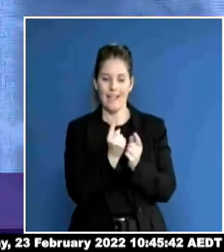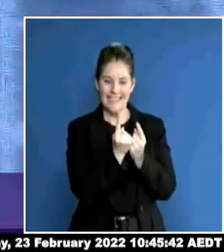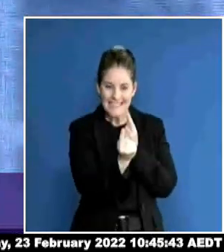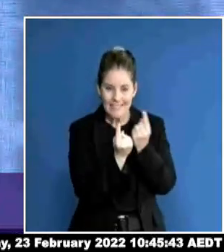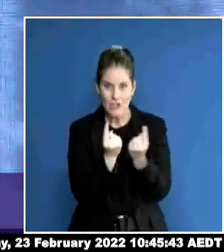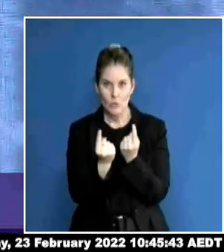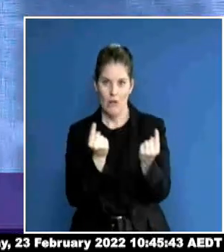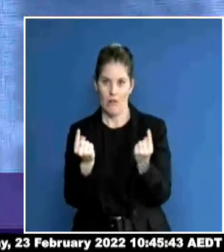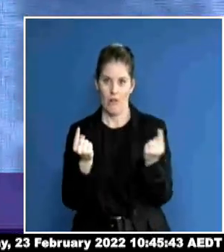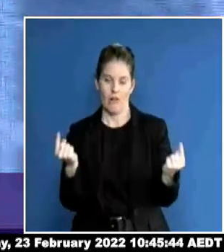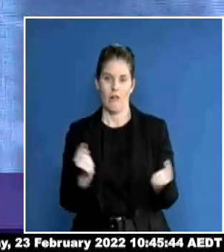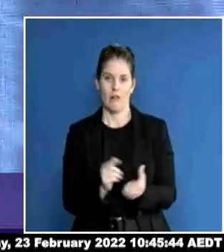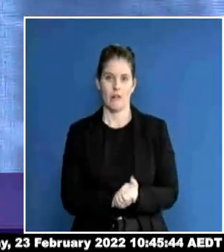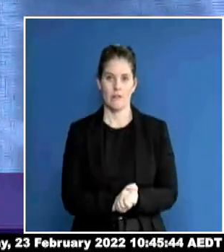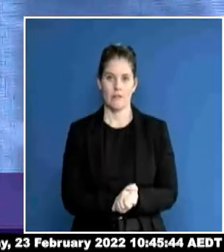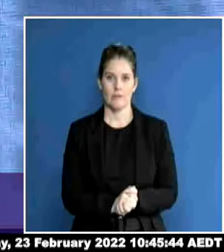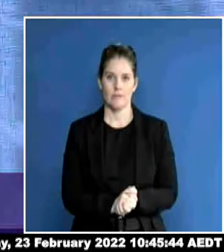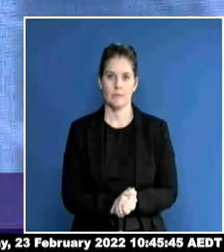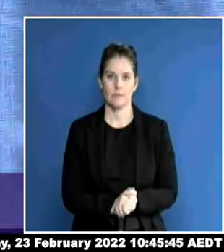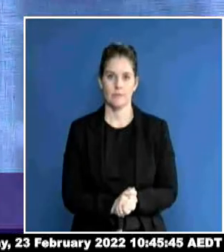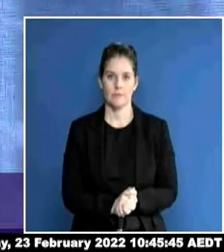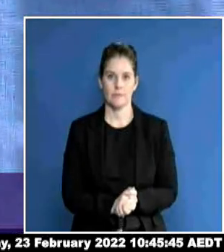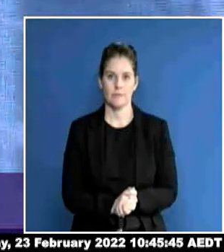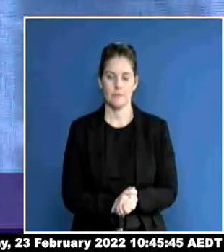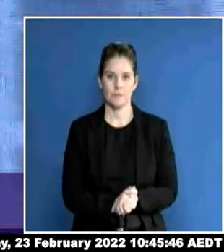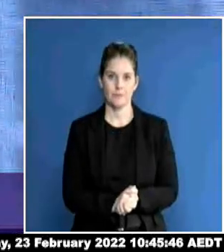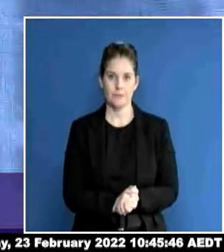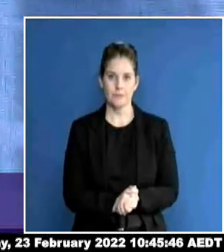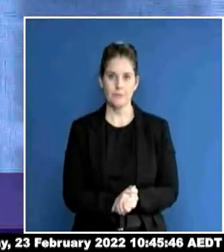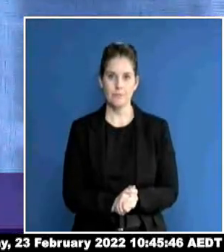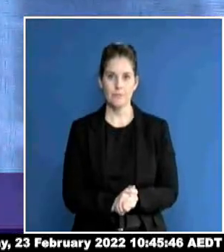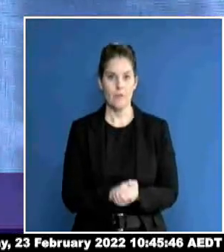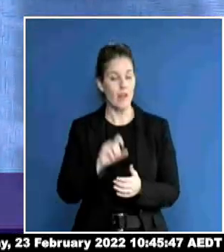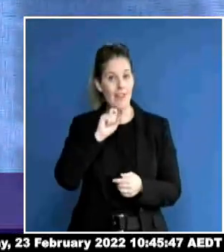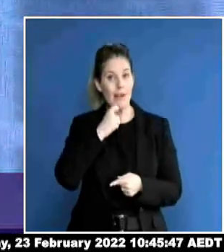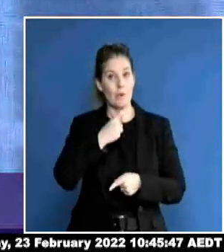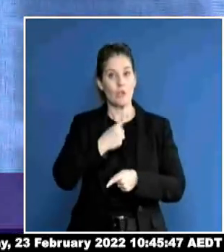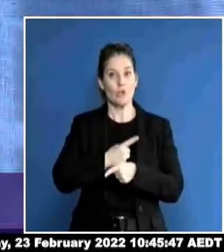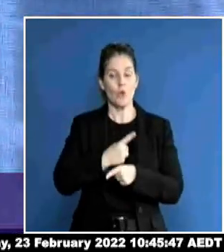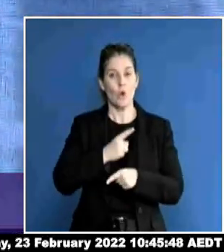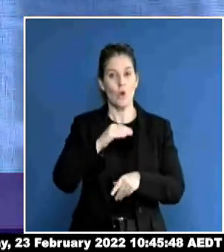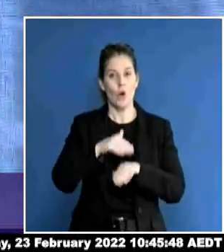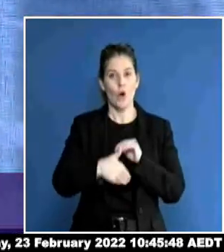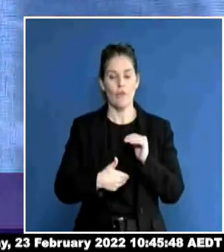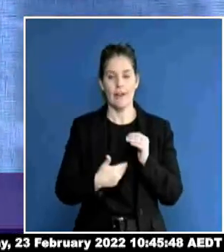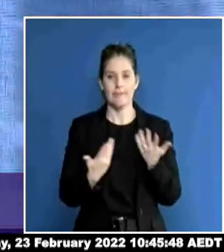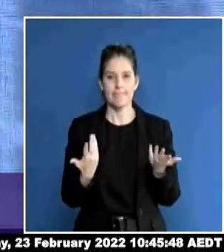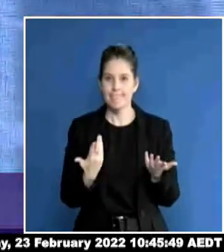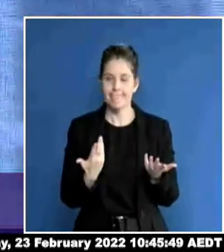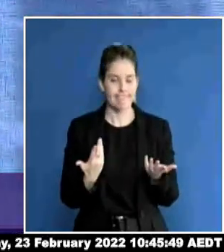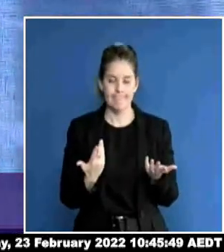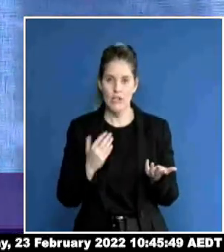They will address the impact of the lack of understanding of disability on the part of DES providers.